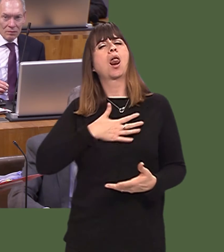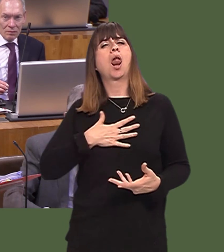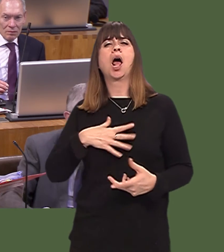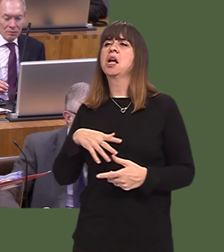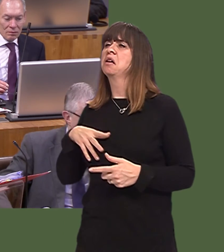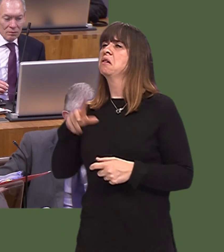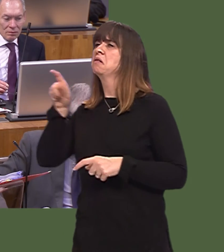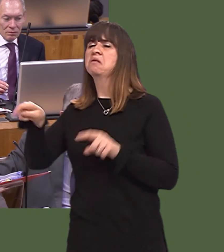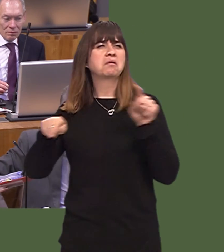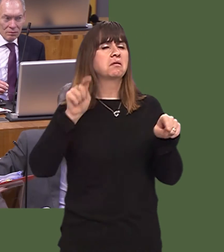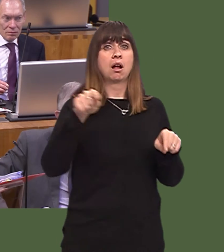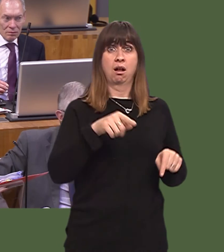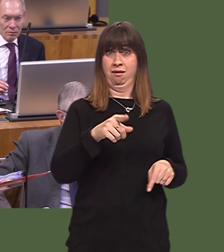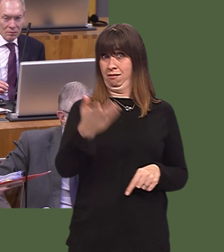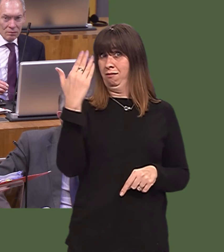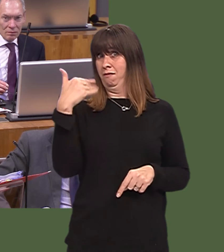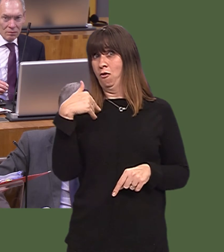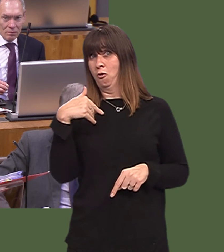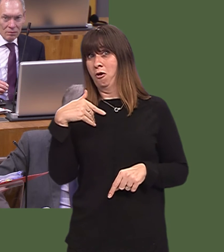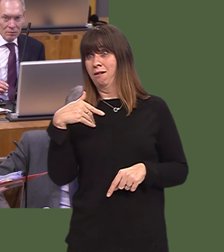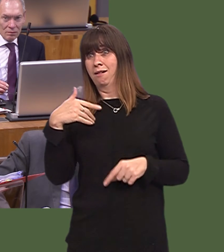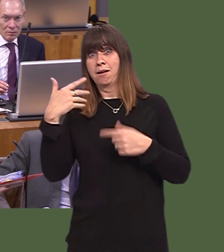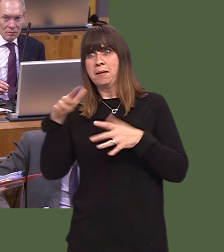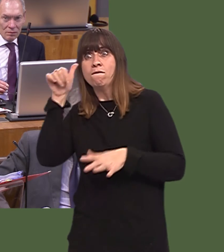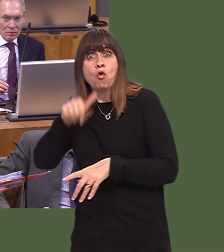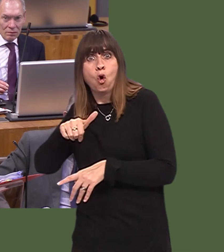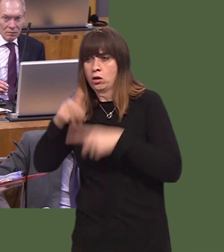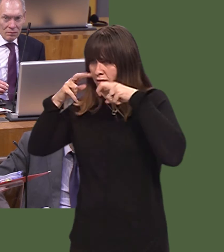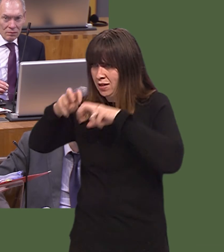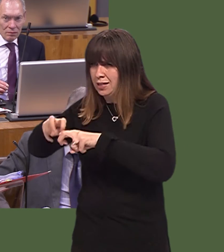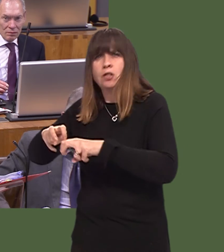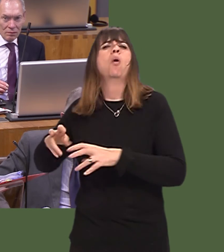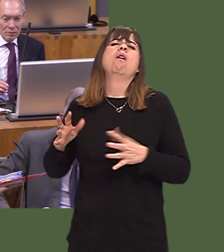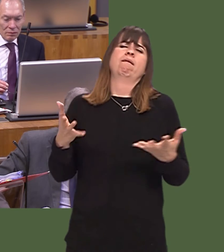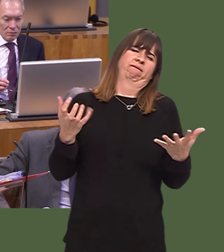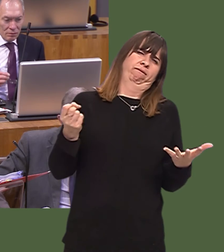We have had instances where weíve investigated fraud; that is inevitable, I suppose, whenever